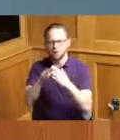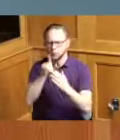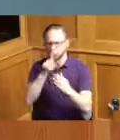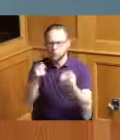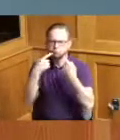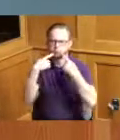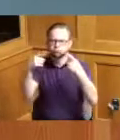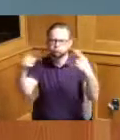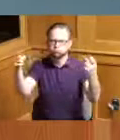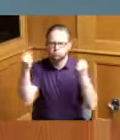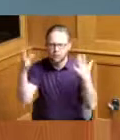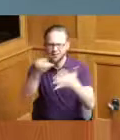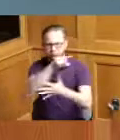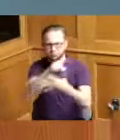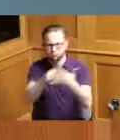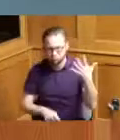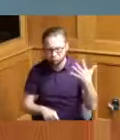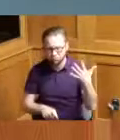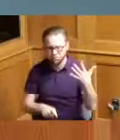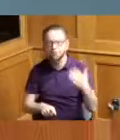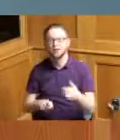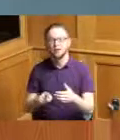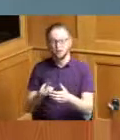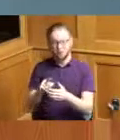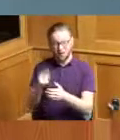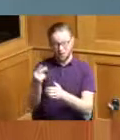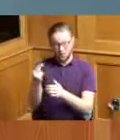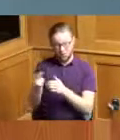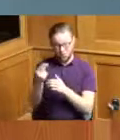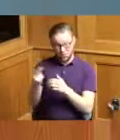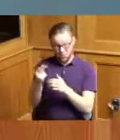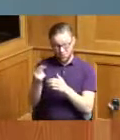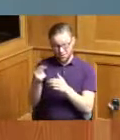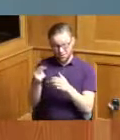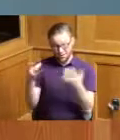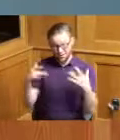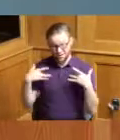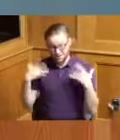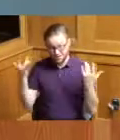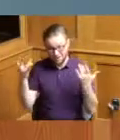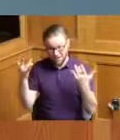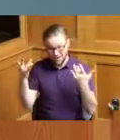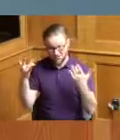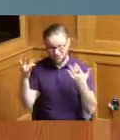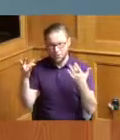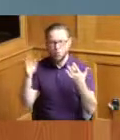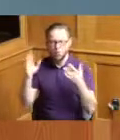but we're rescheduling our Thursday event for the following Thursday due to some possible weather